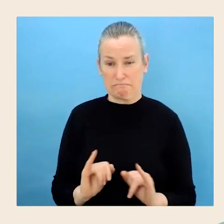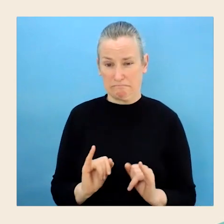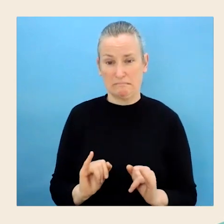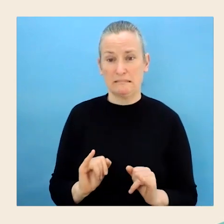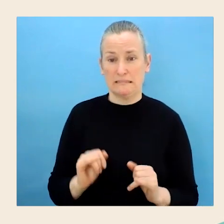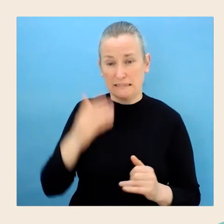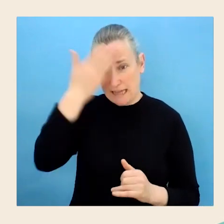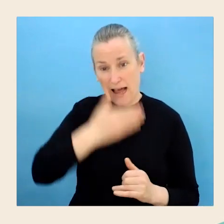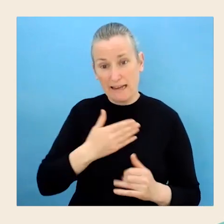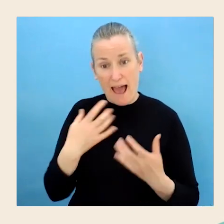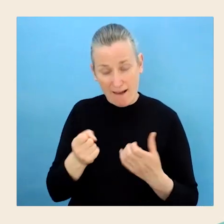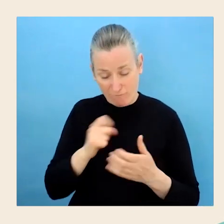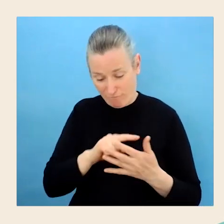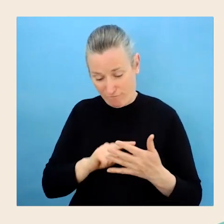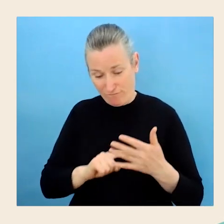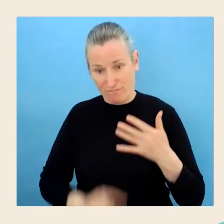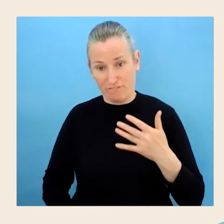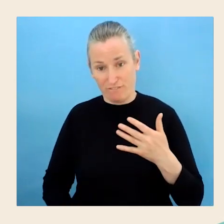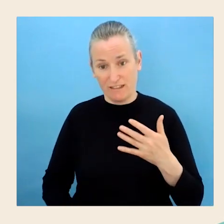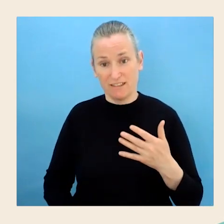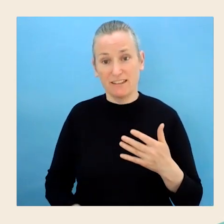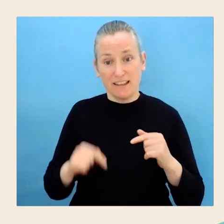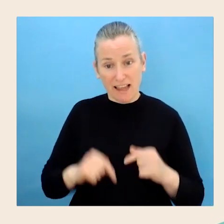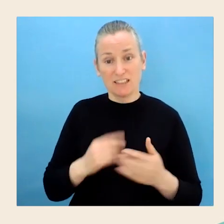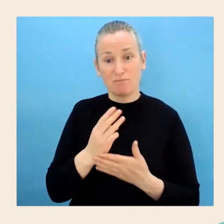that are absolutely part of who we are as well.